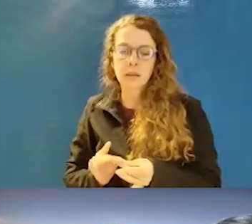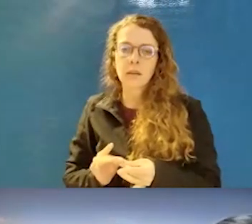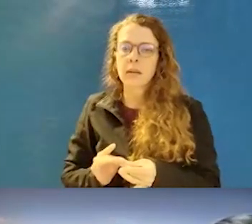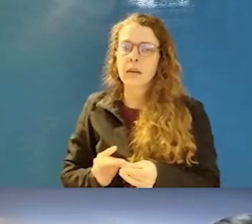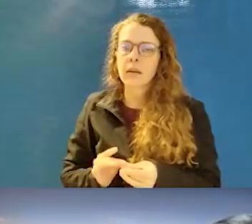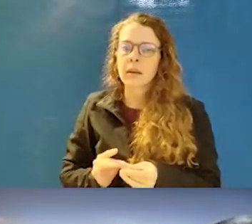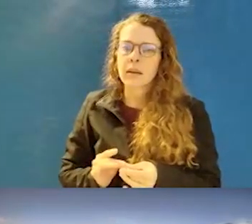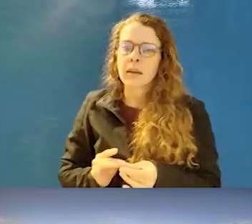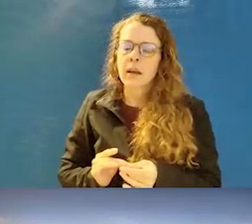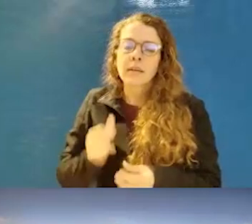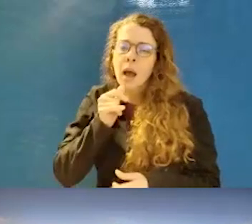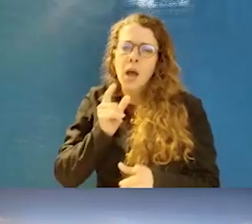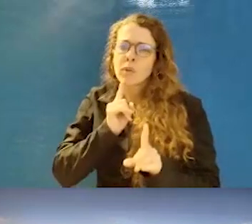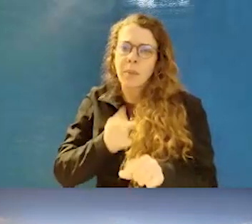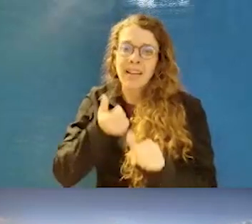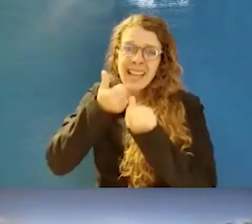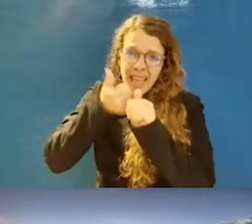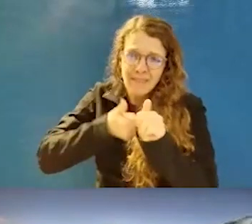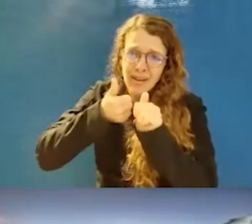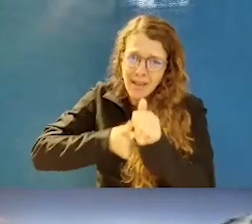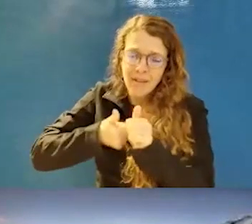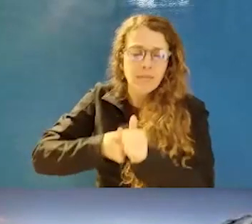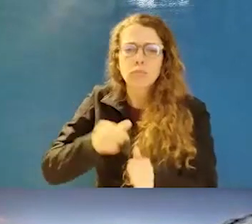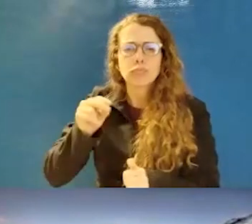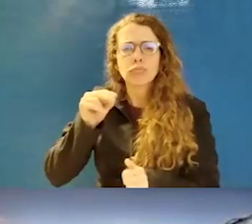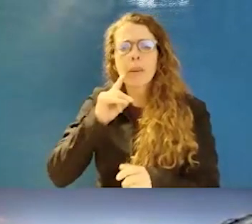not responding to every student, but responding to enough students